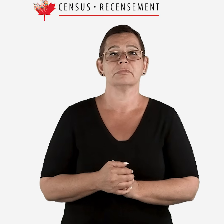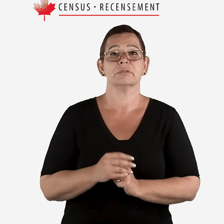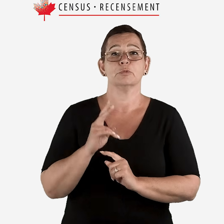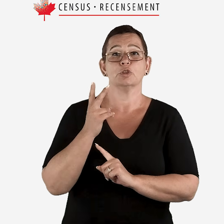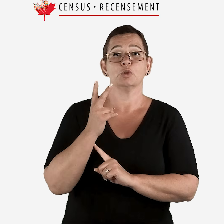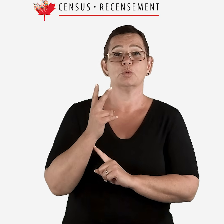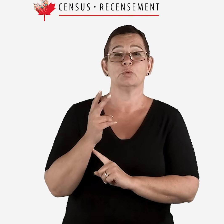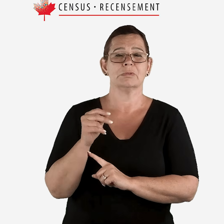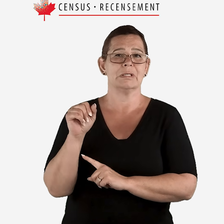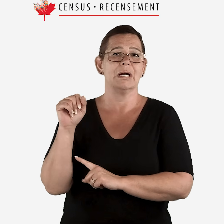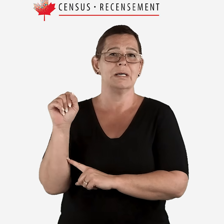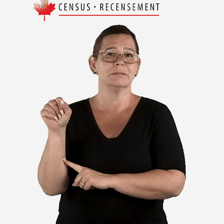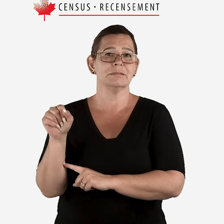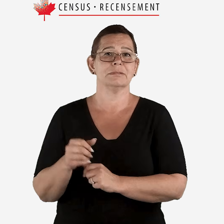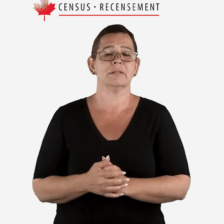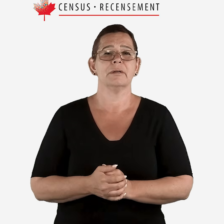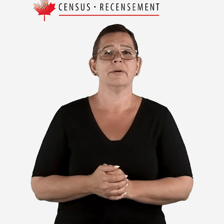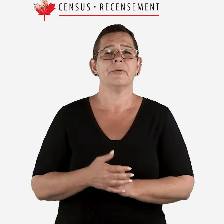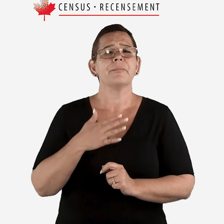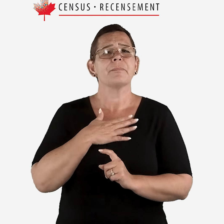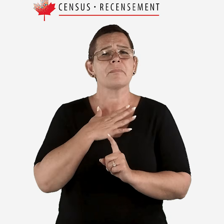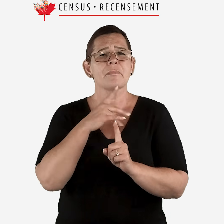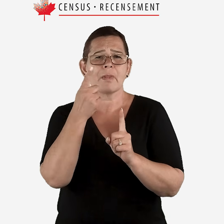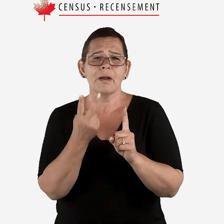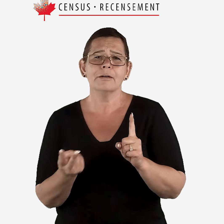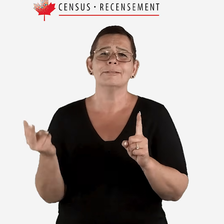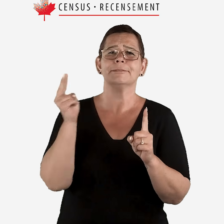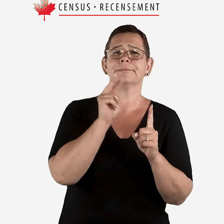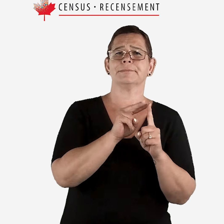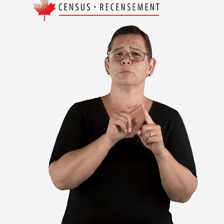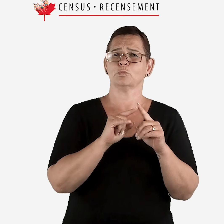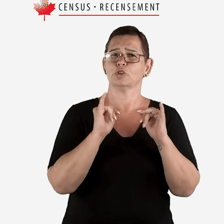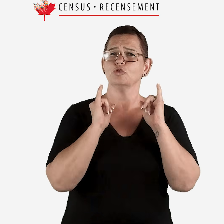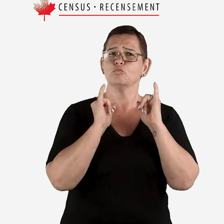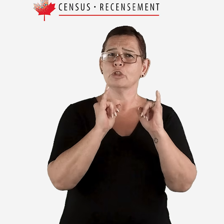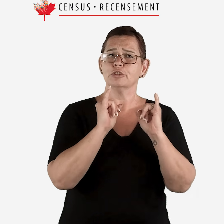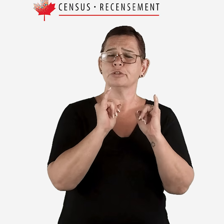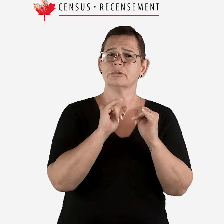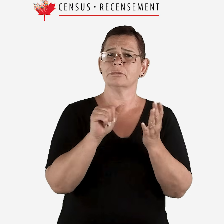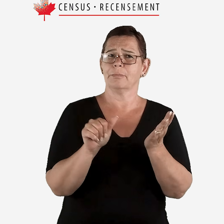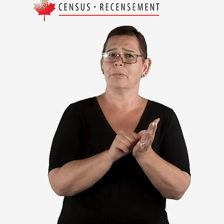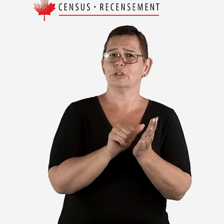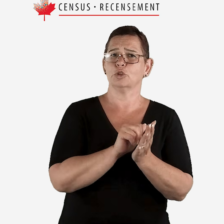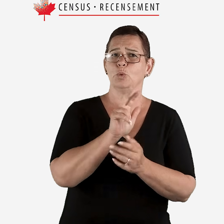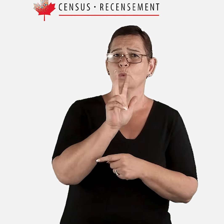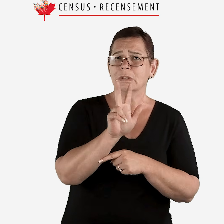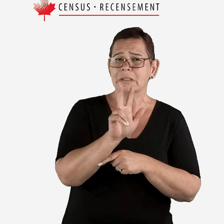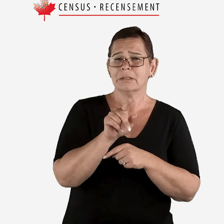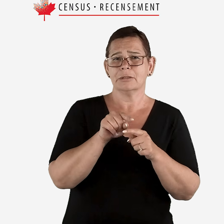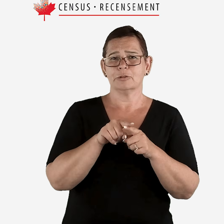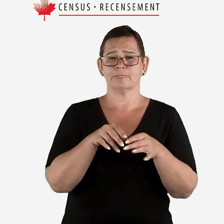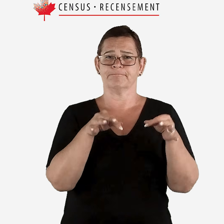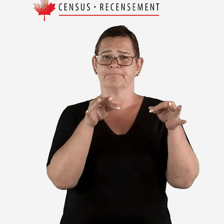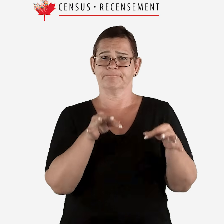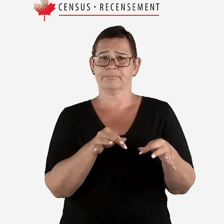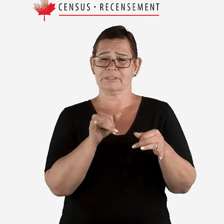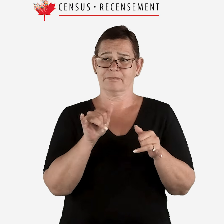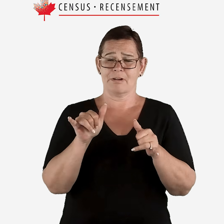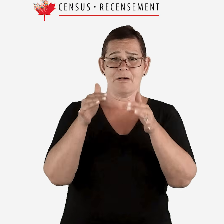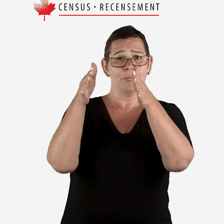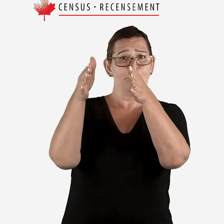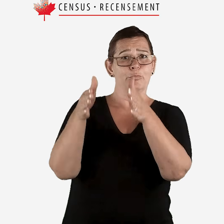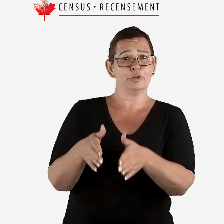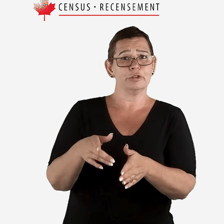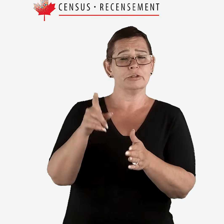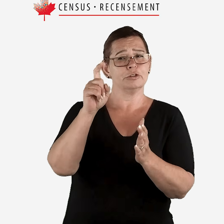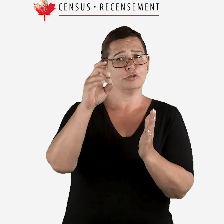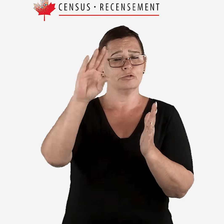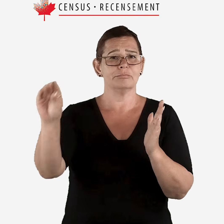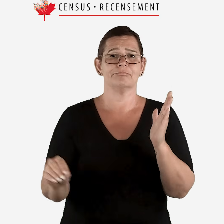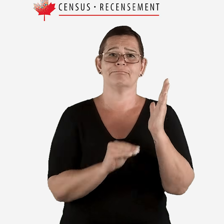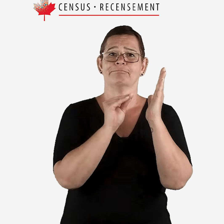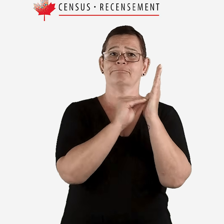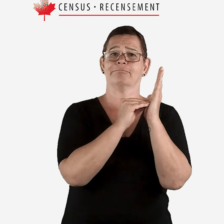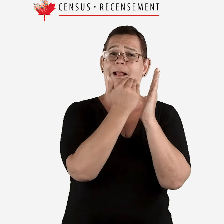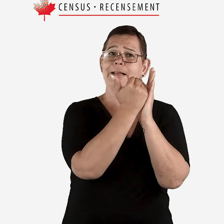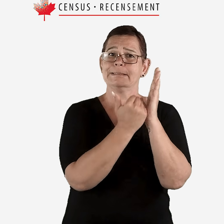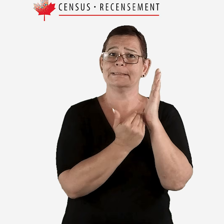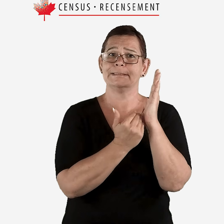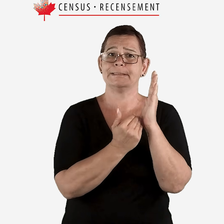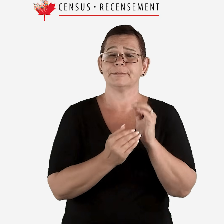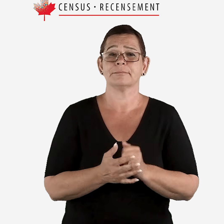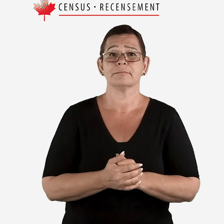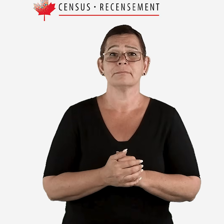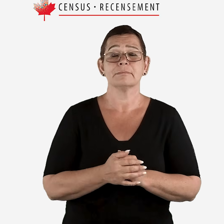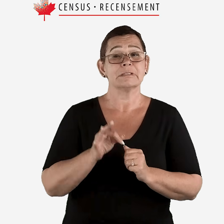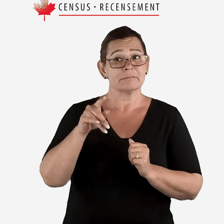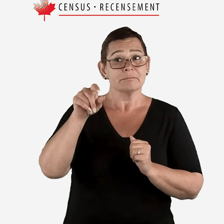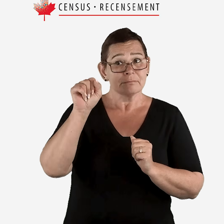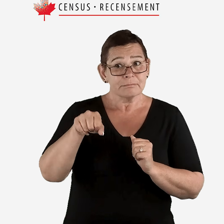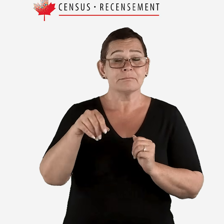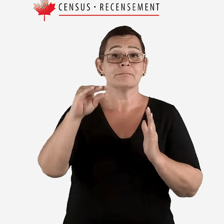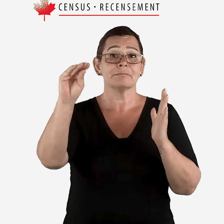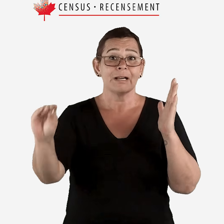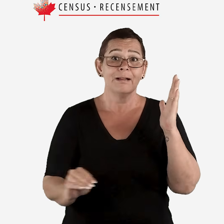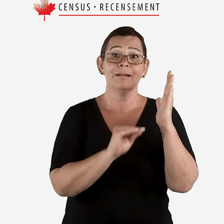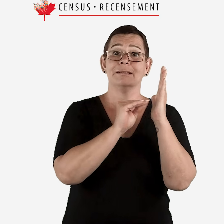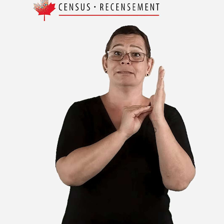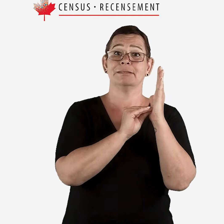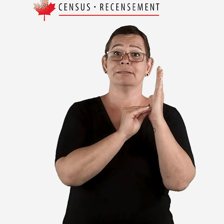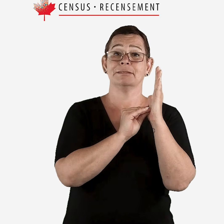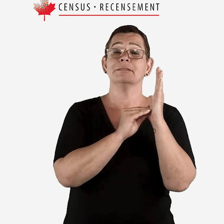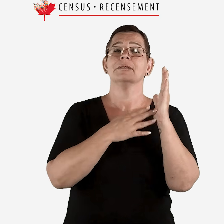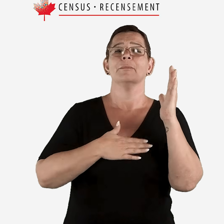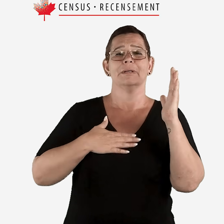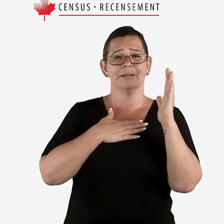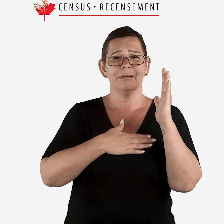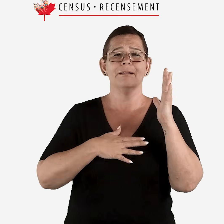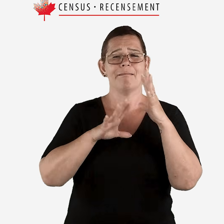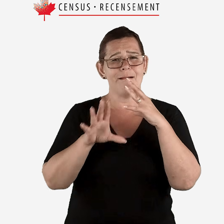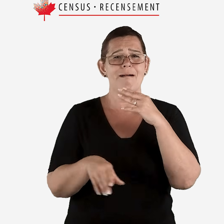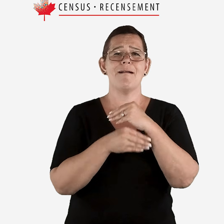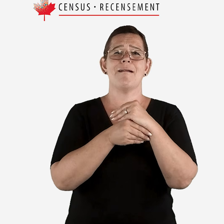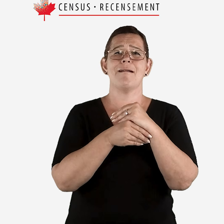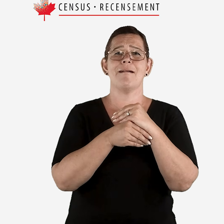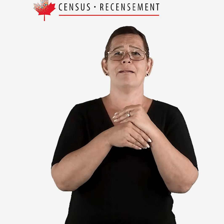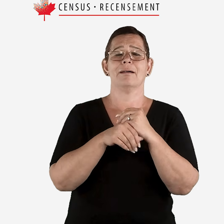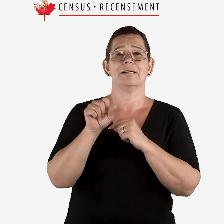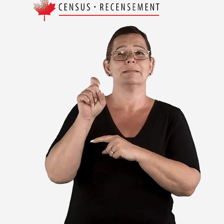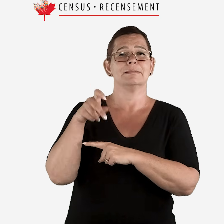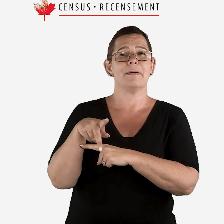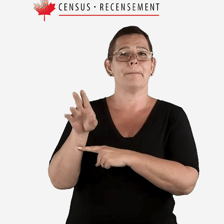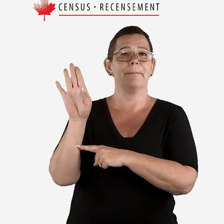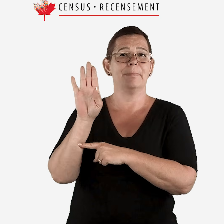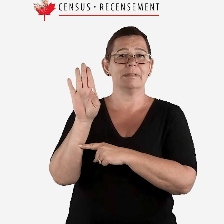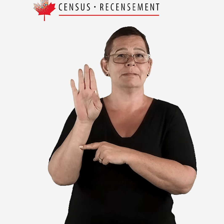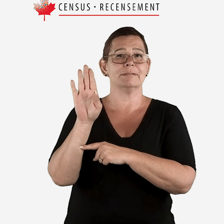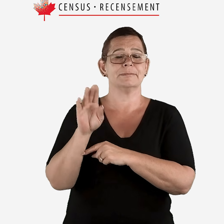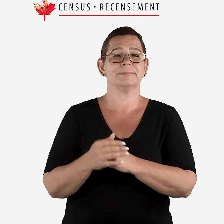Response option 2: Yes. Please refer to the instructions on page 3 to determine if this person should be listed. If they should be listed, please add them to step B.